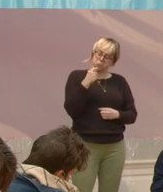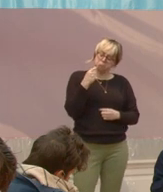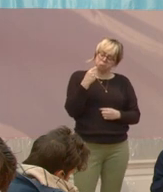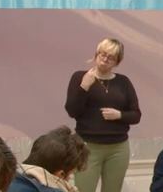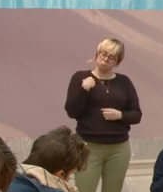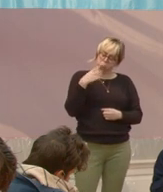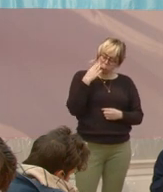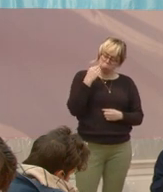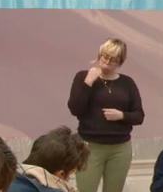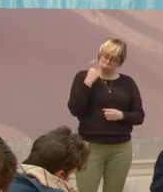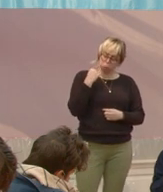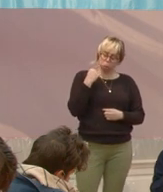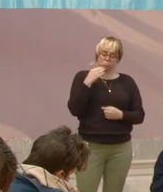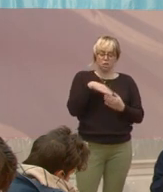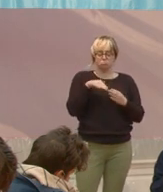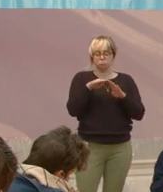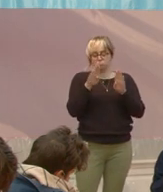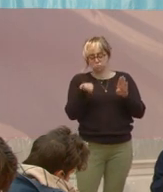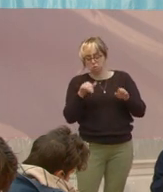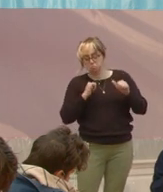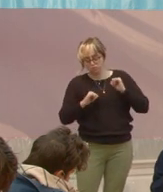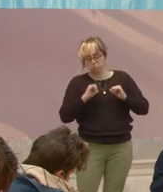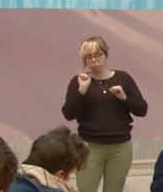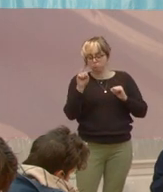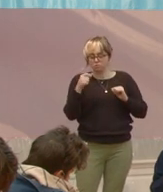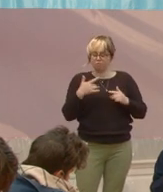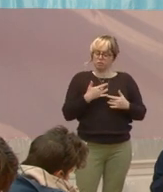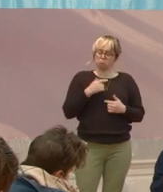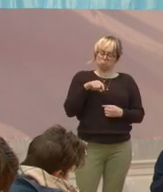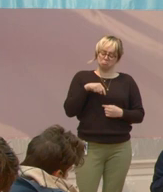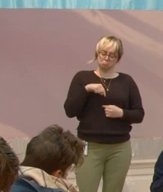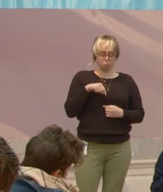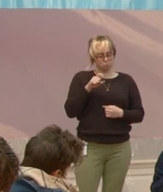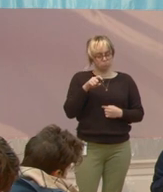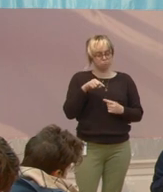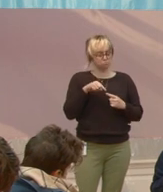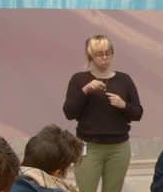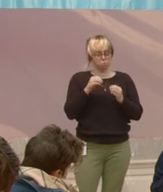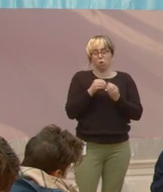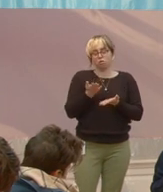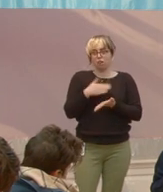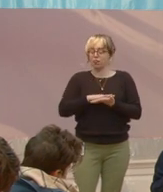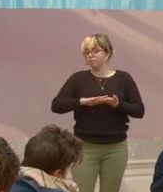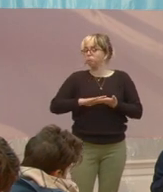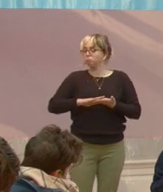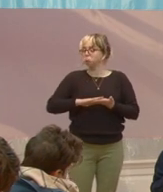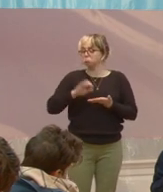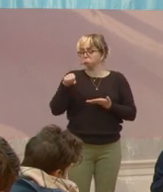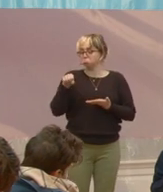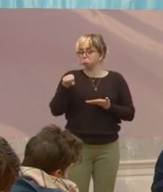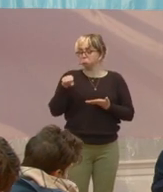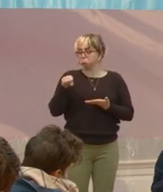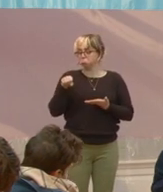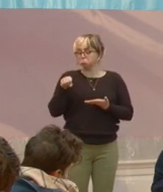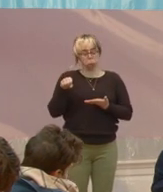my experience has felt like we need to we need to be clean but